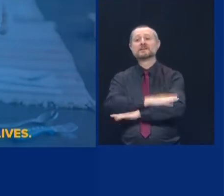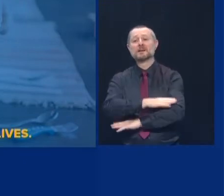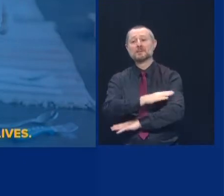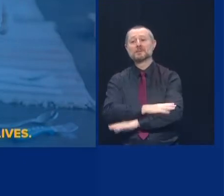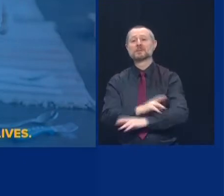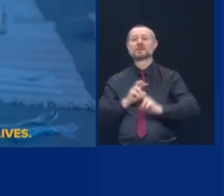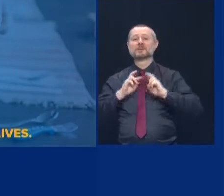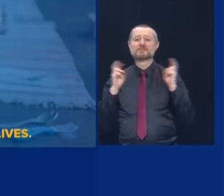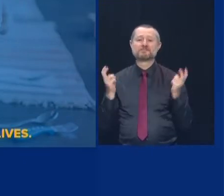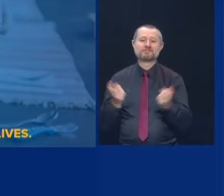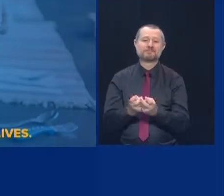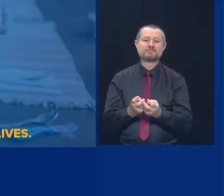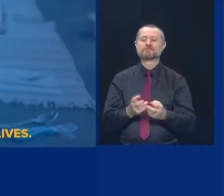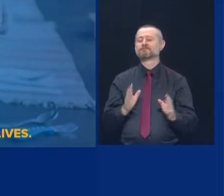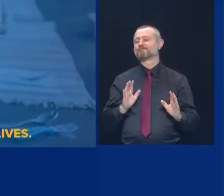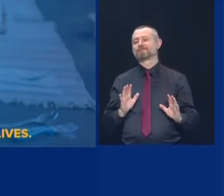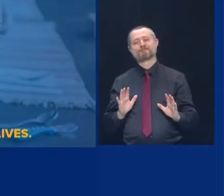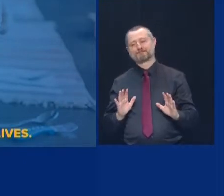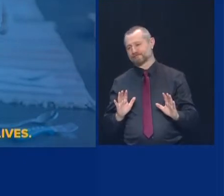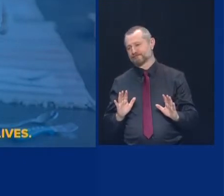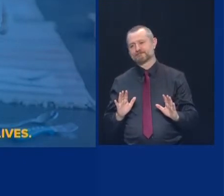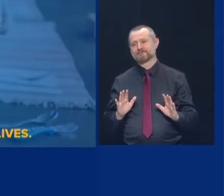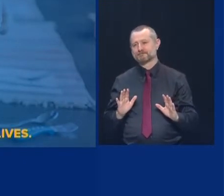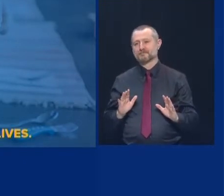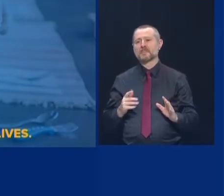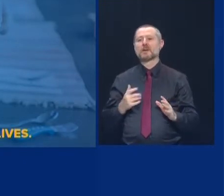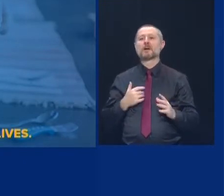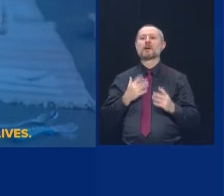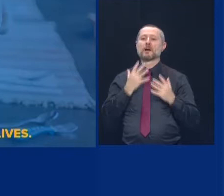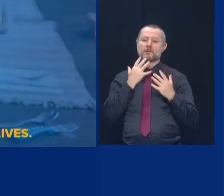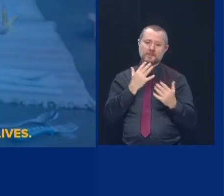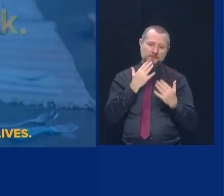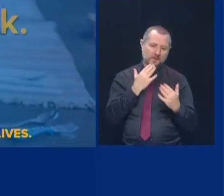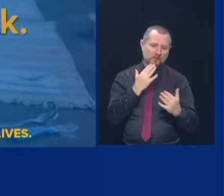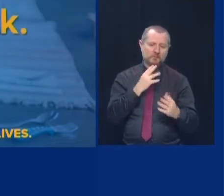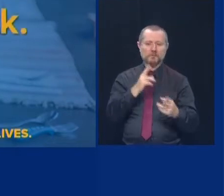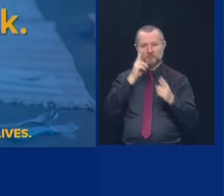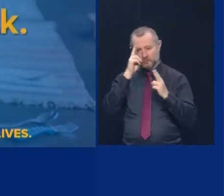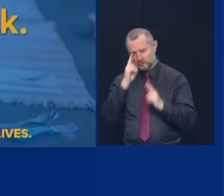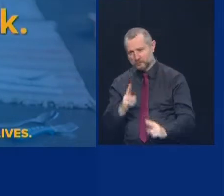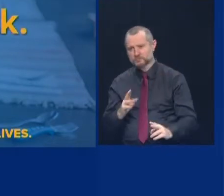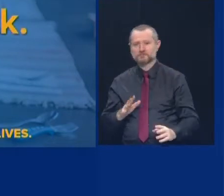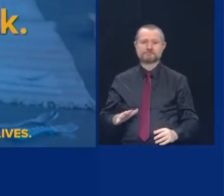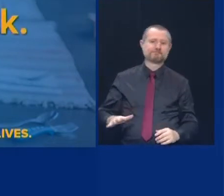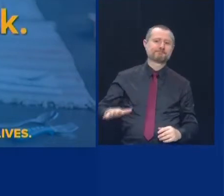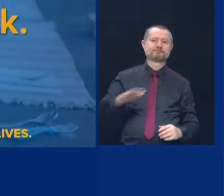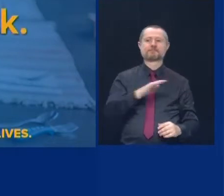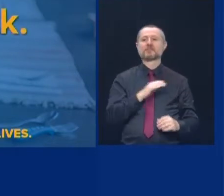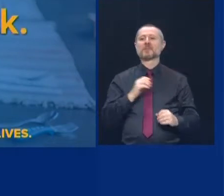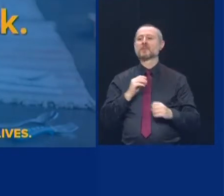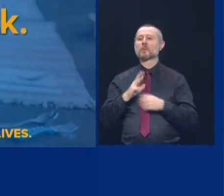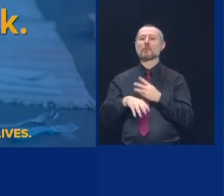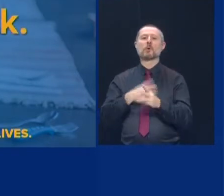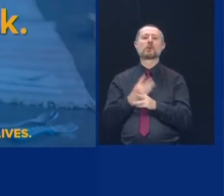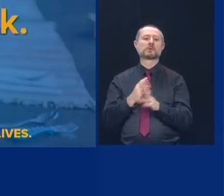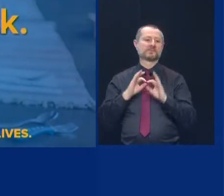WE HAVE TO THINK OF THANKSGIVING THAT WAY. IT'S NOT THAT TABLE.